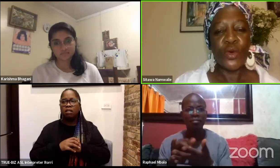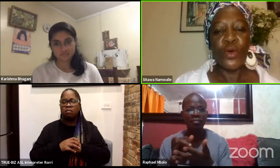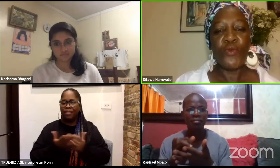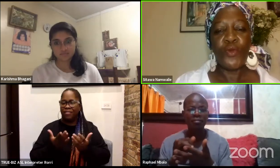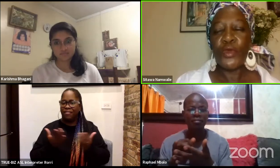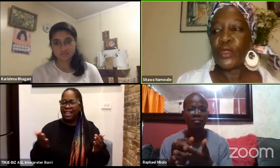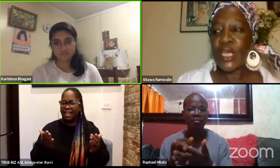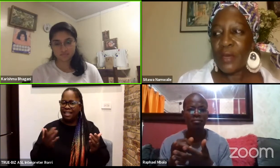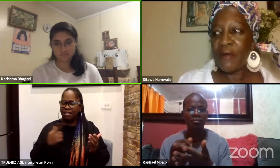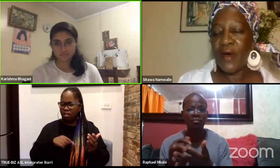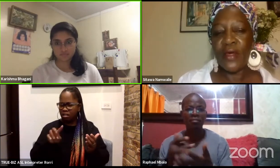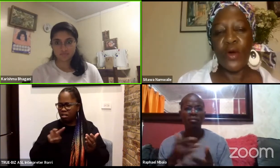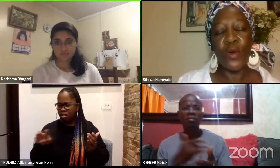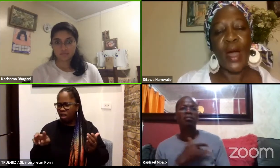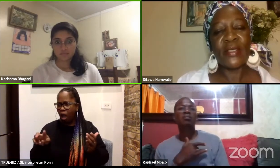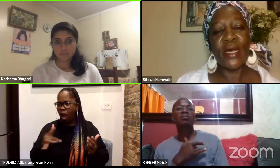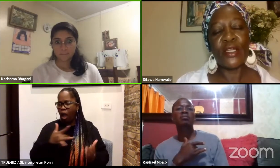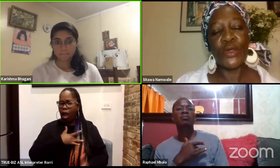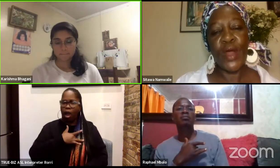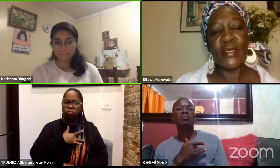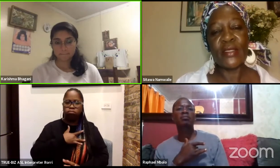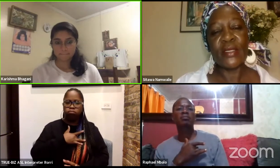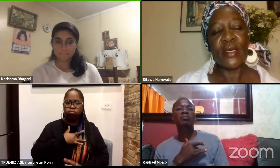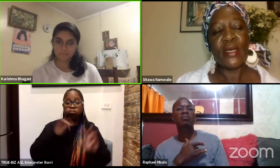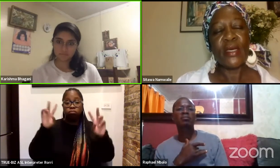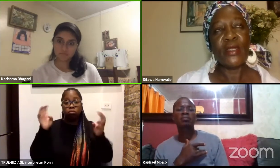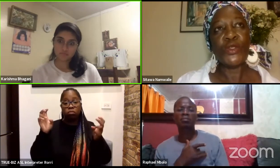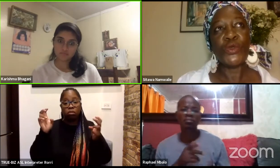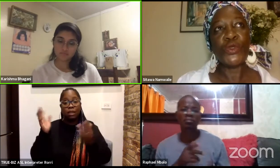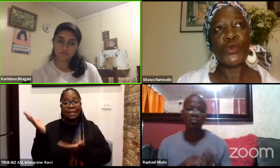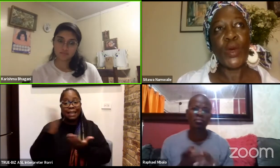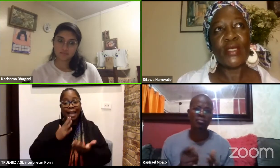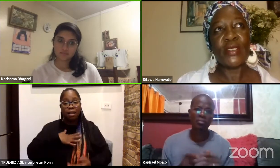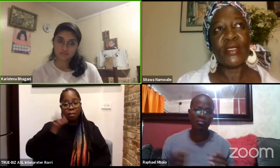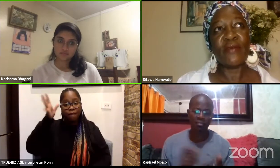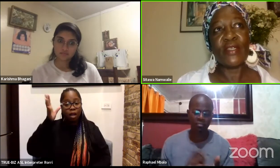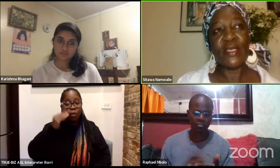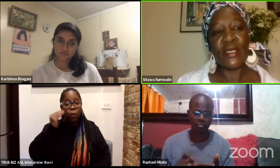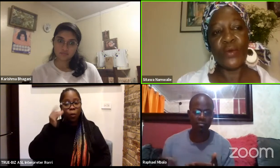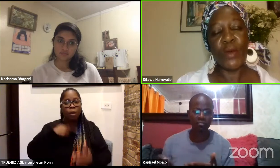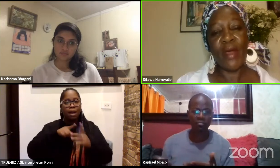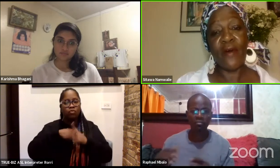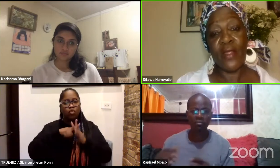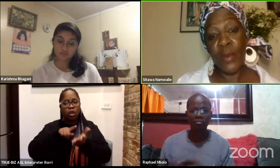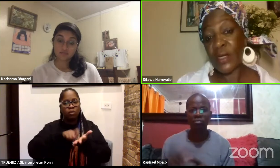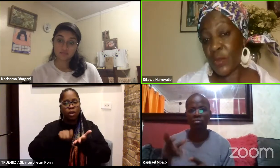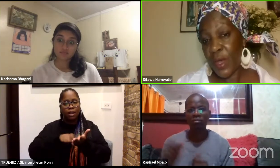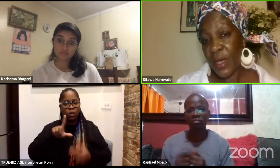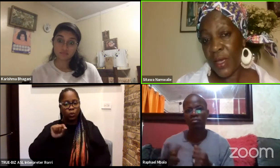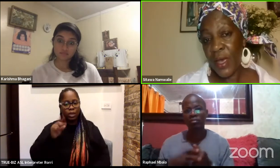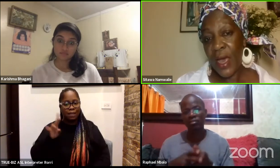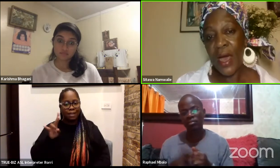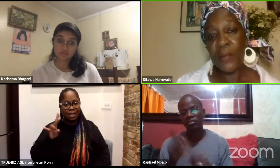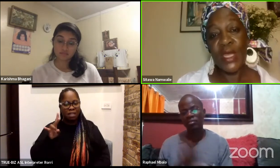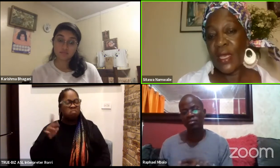So, "Taking My Father Home", I started to write in 2017 when my father passed away.